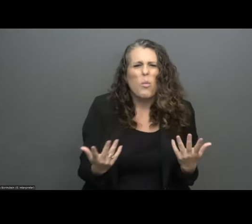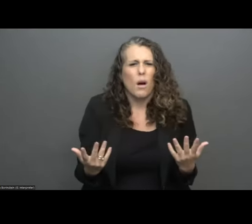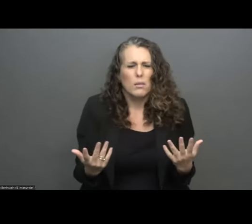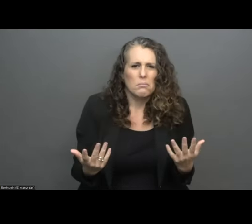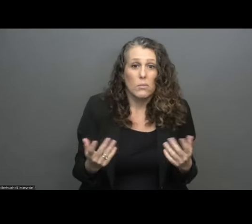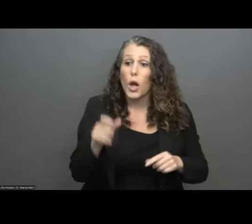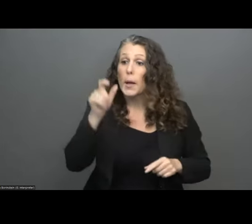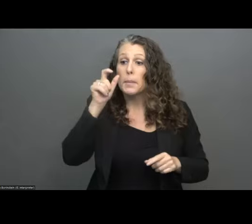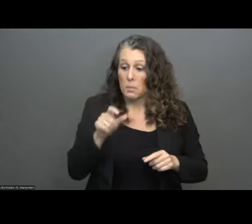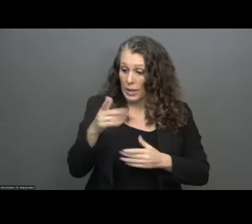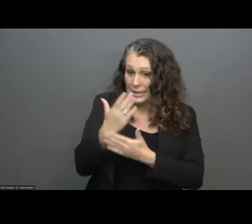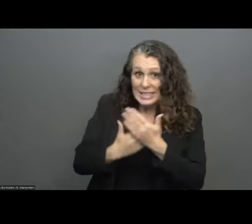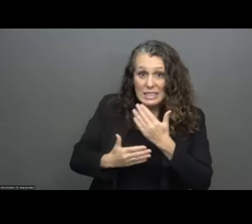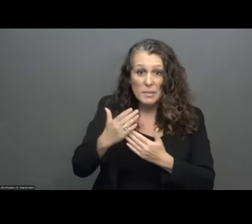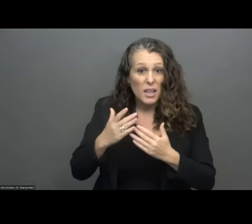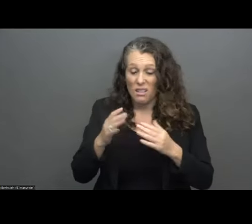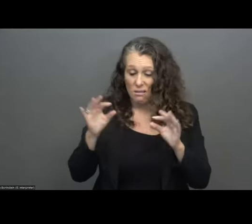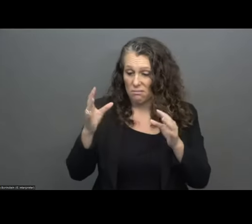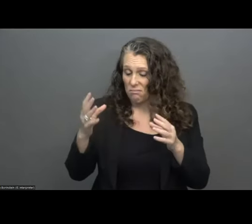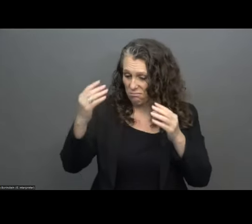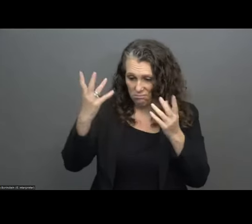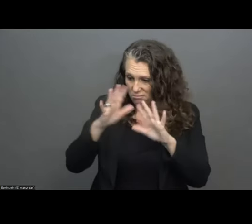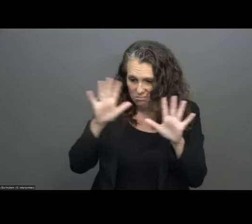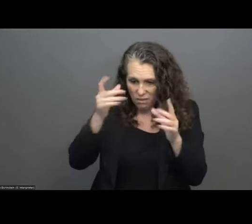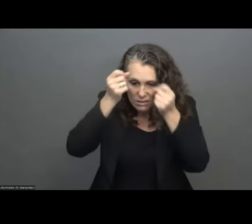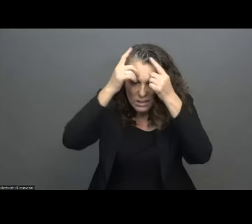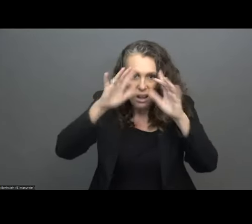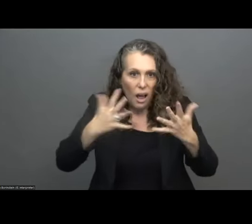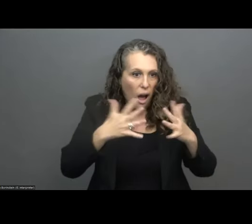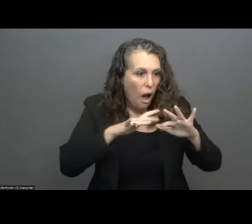with disabilities are excluded from the job market without accessibility skills.